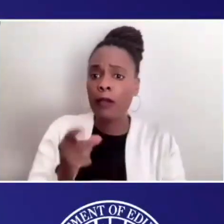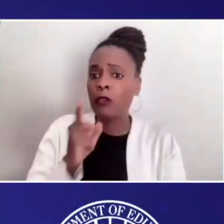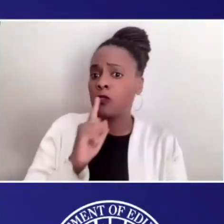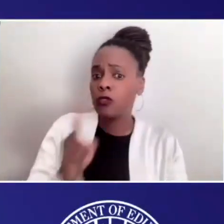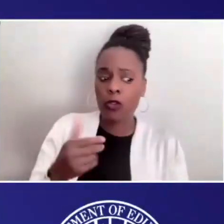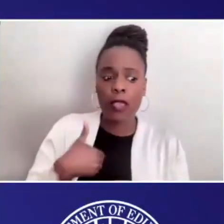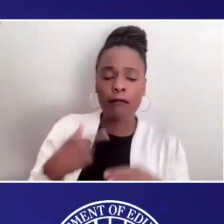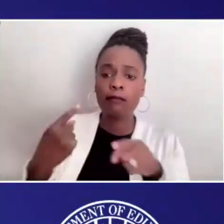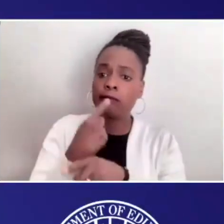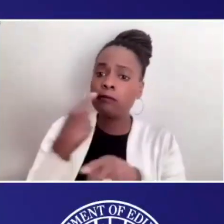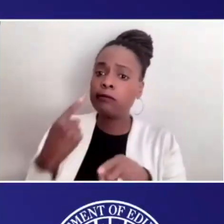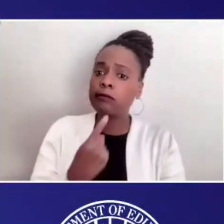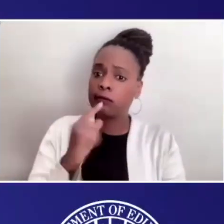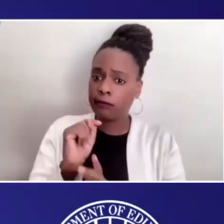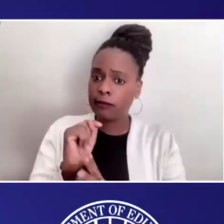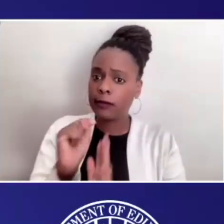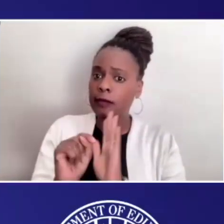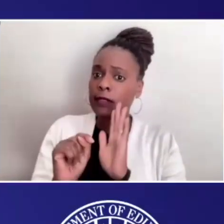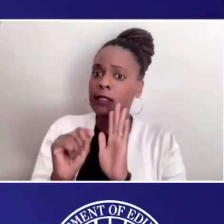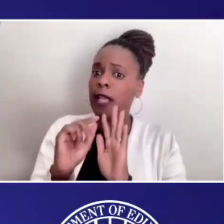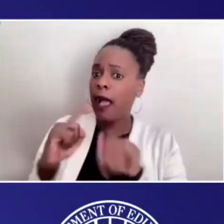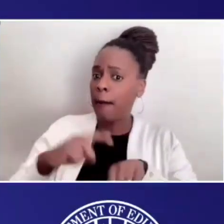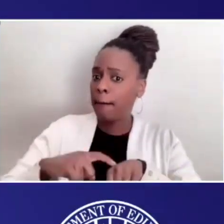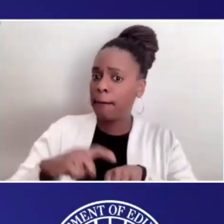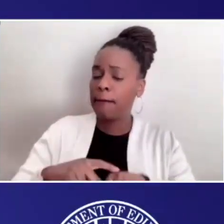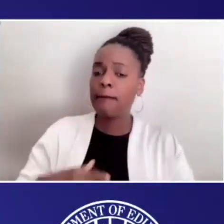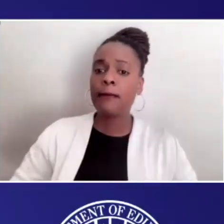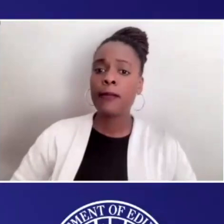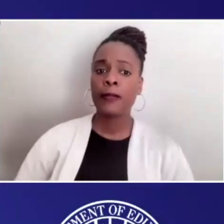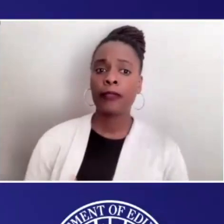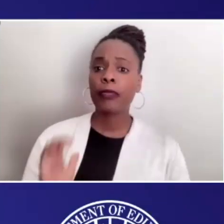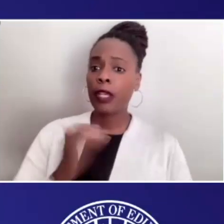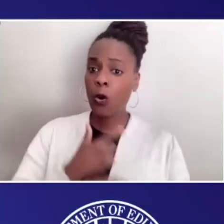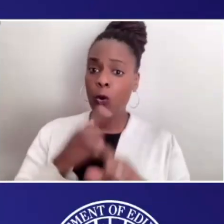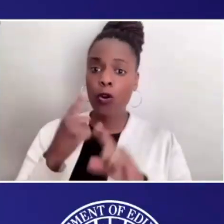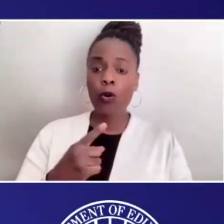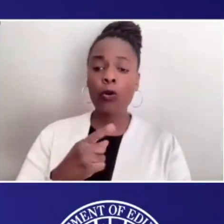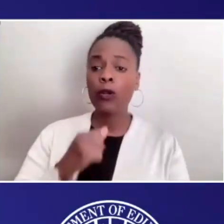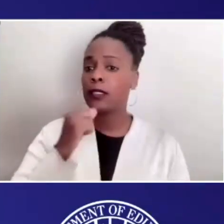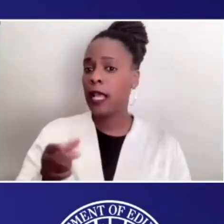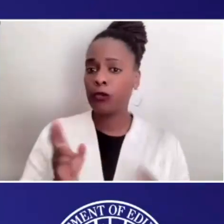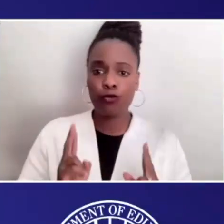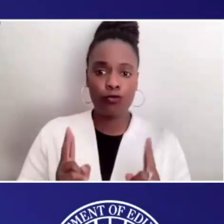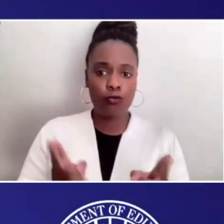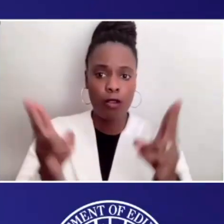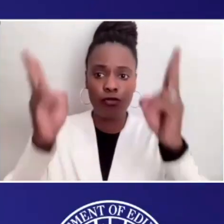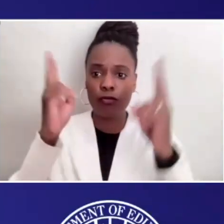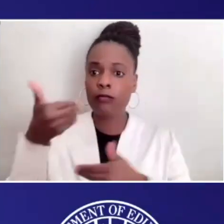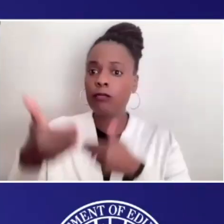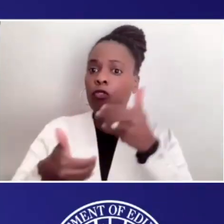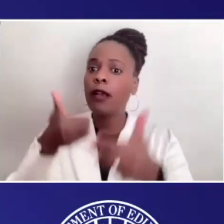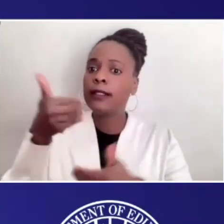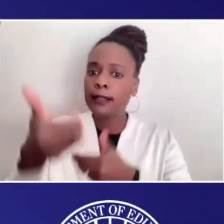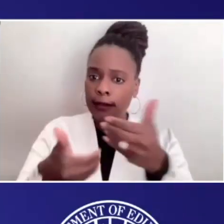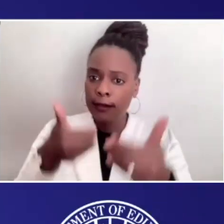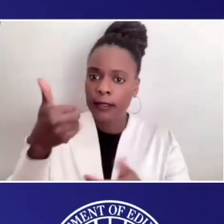time. Our position here is to make sure that we are not rushing the process and that we are allowed to go through